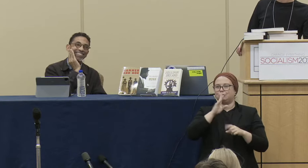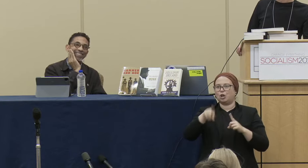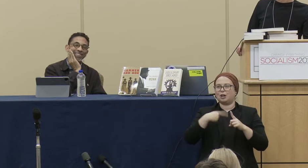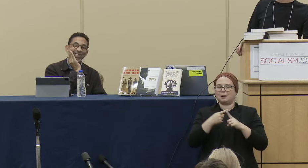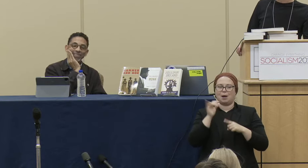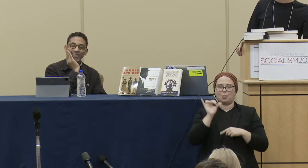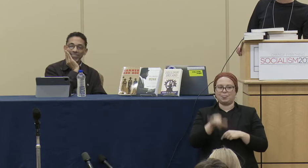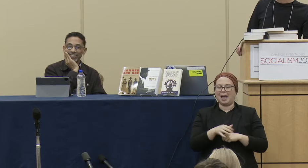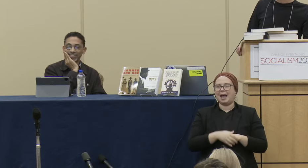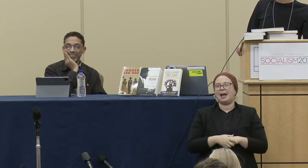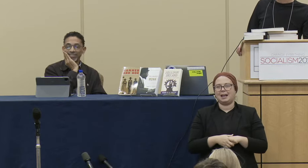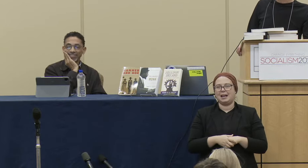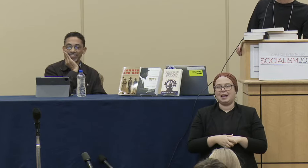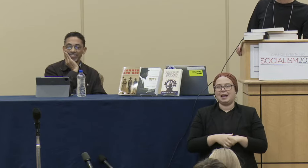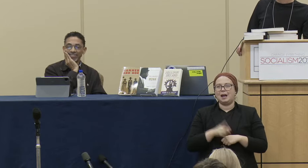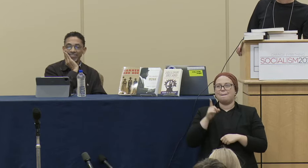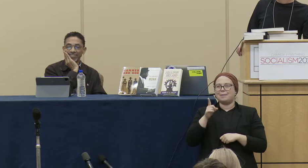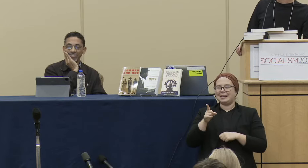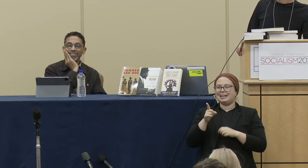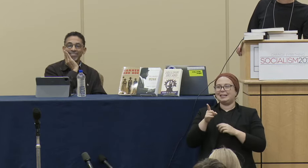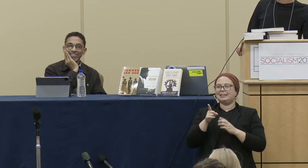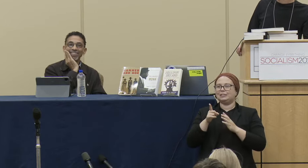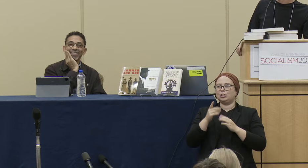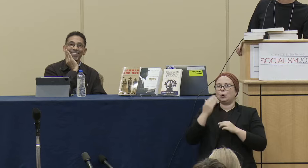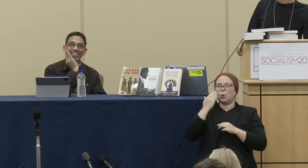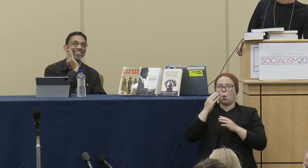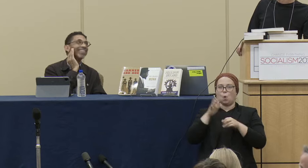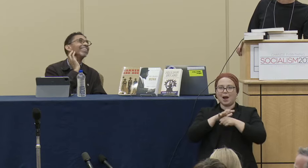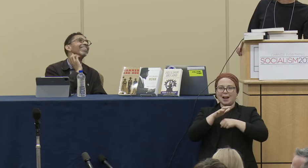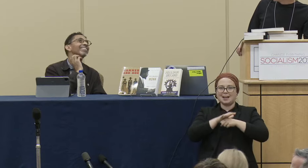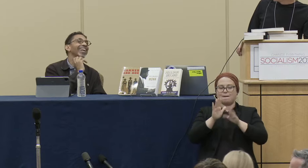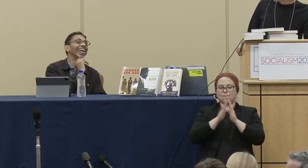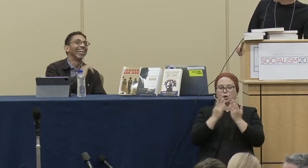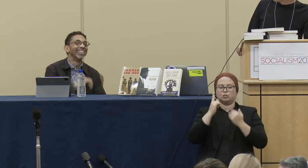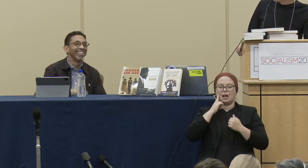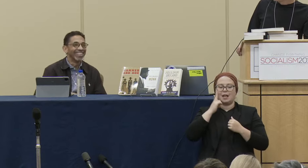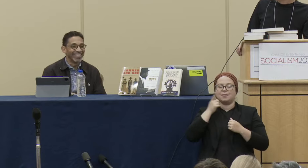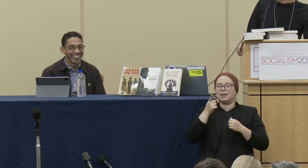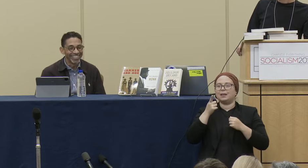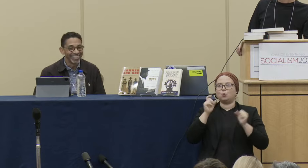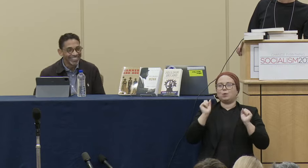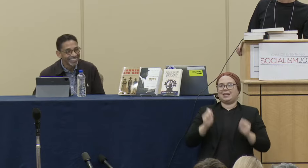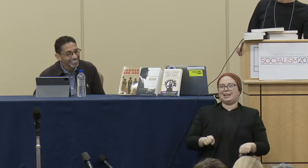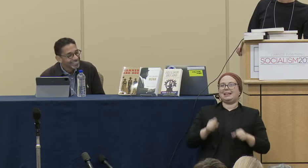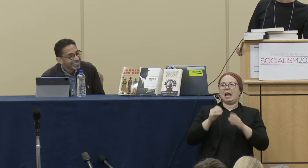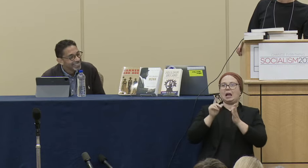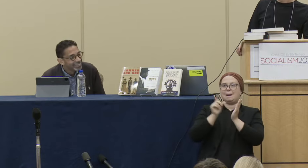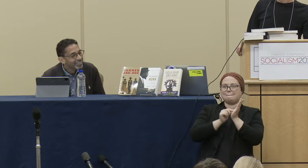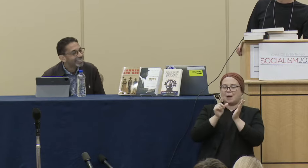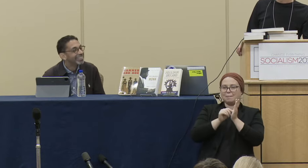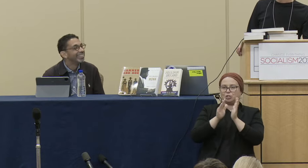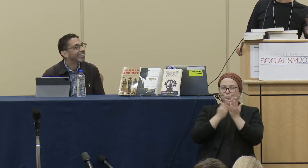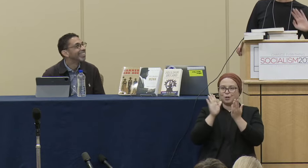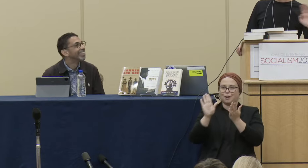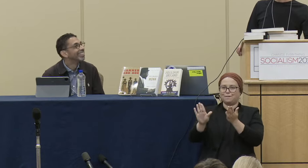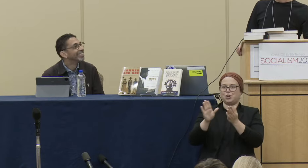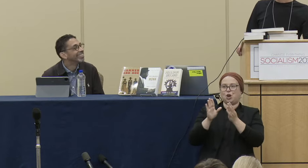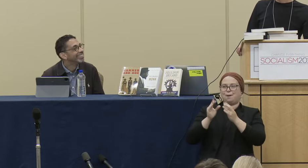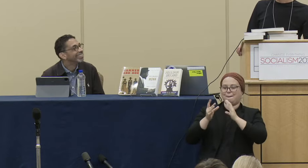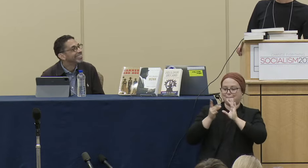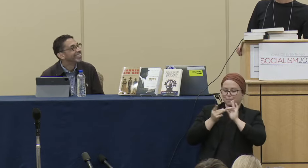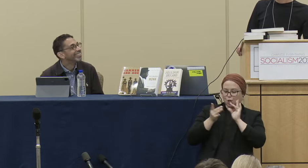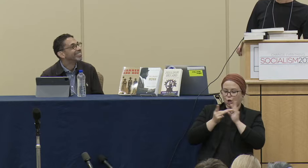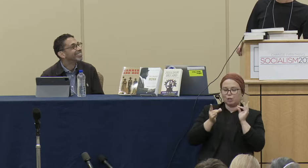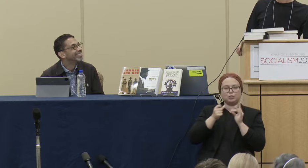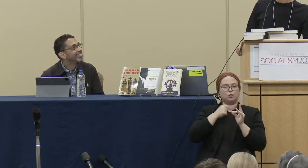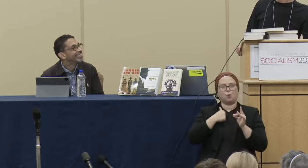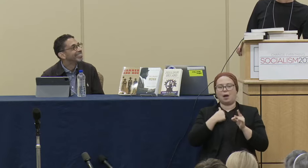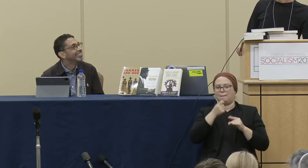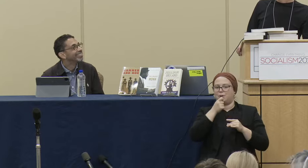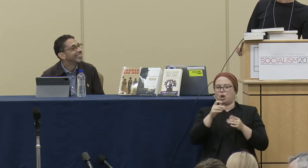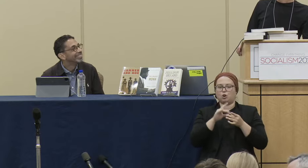and afterwards. We should talk about that. But he has blurbed